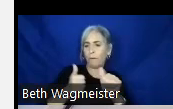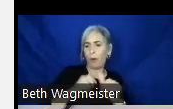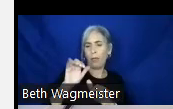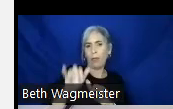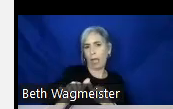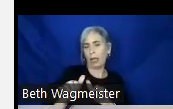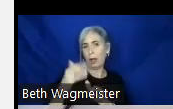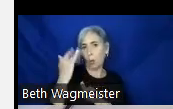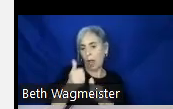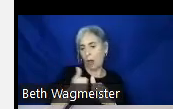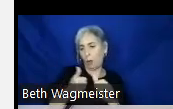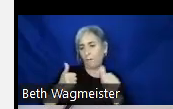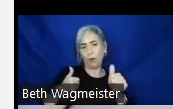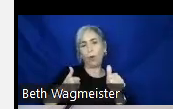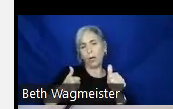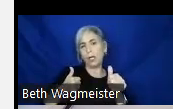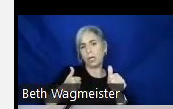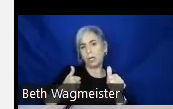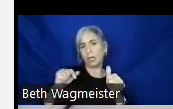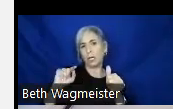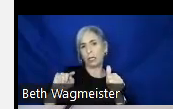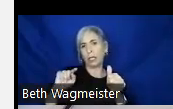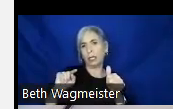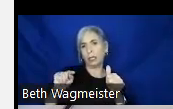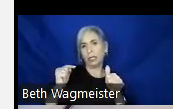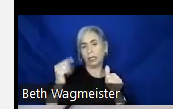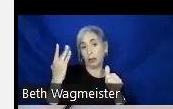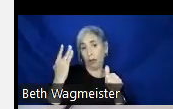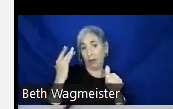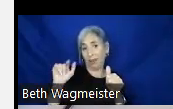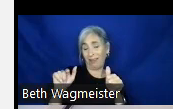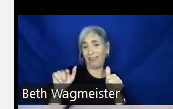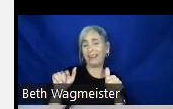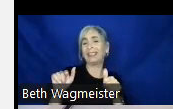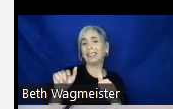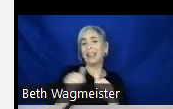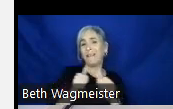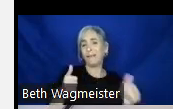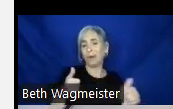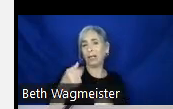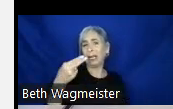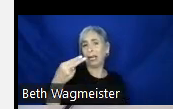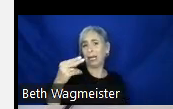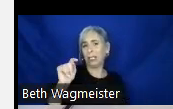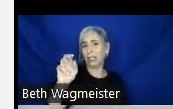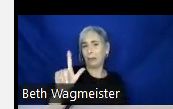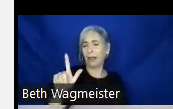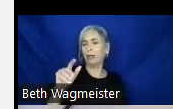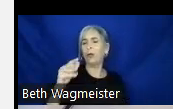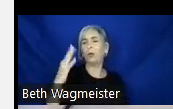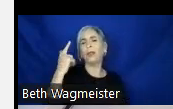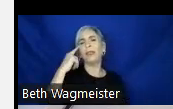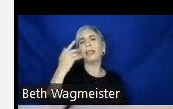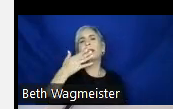avoiding, because yeah, we feel like it is better the HTML is created after the content so you are